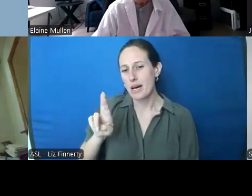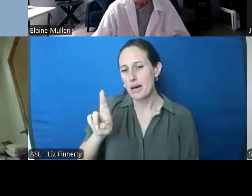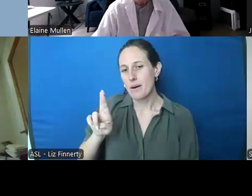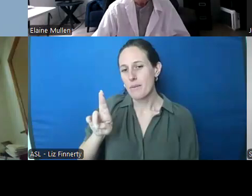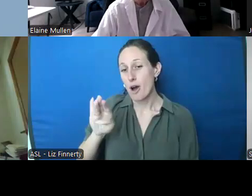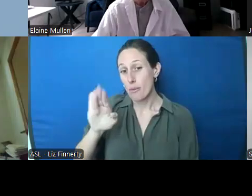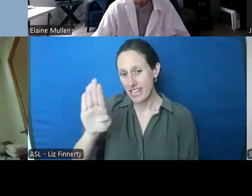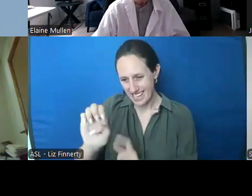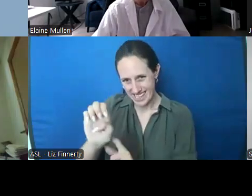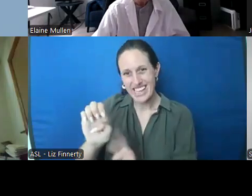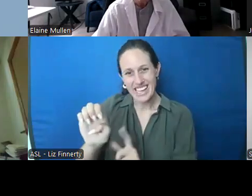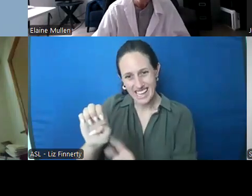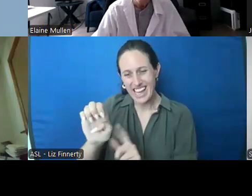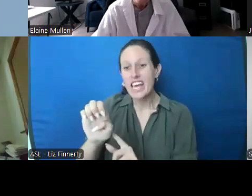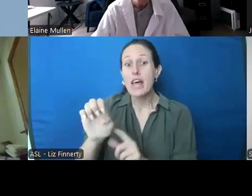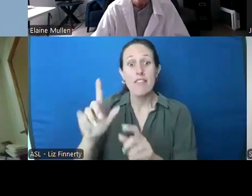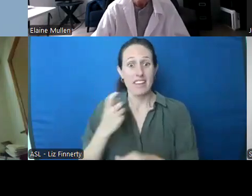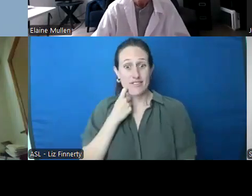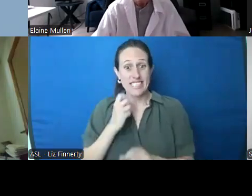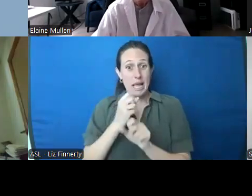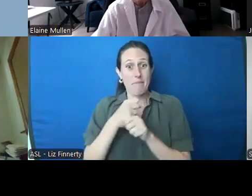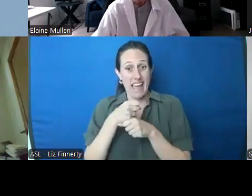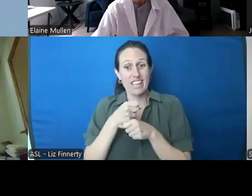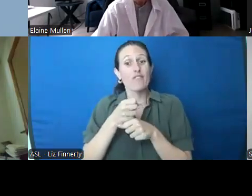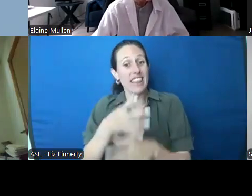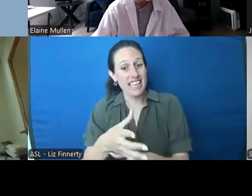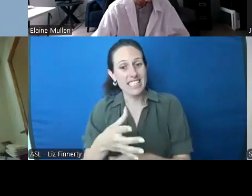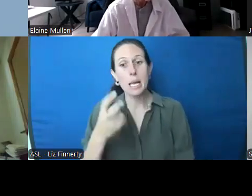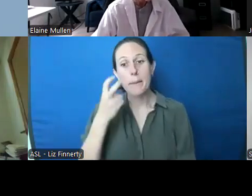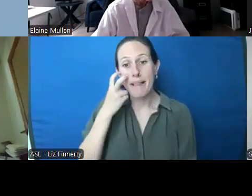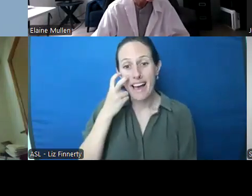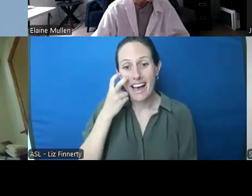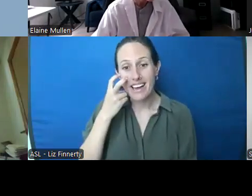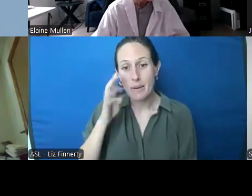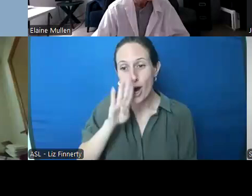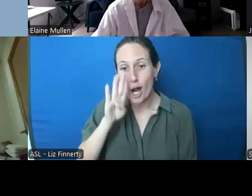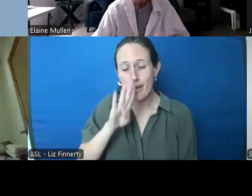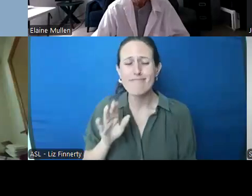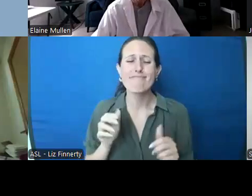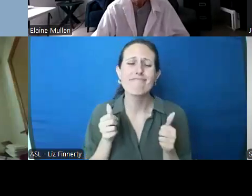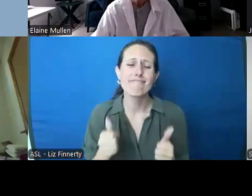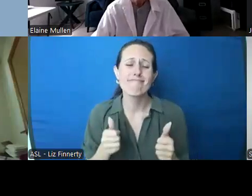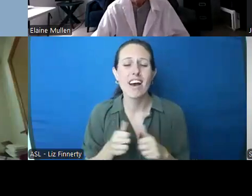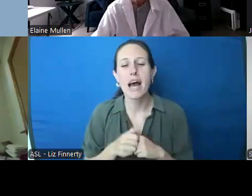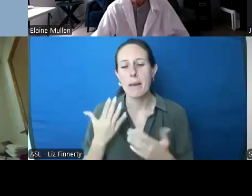have to and pretend that I'm doing it for a child in my life, so I think accessibility and inclusion has